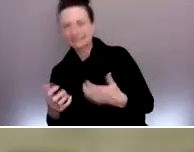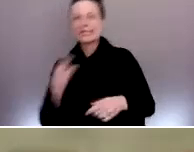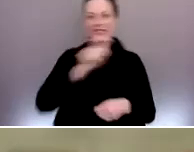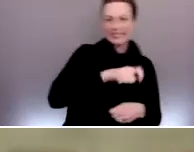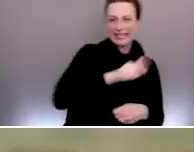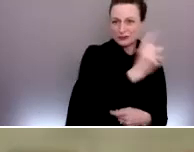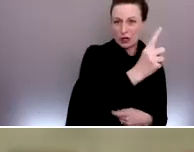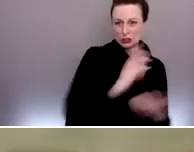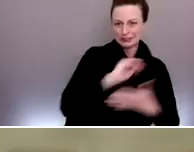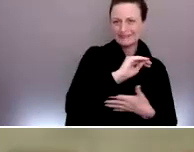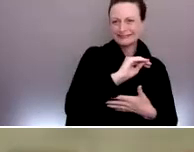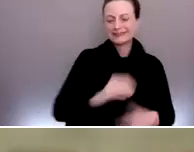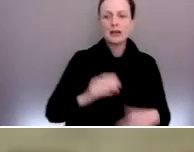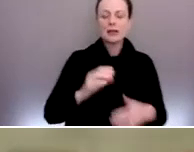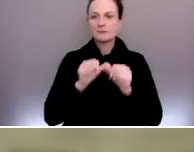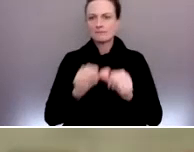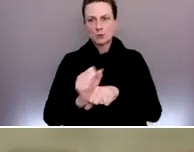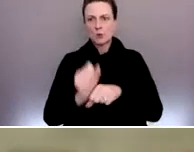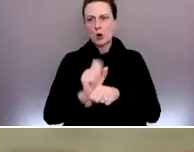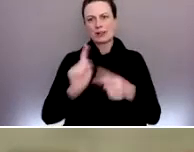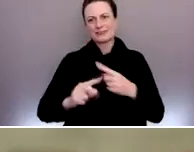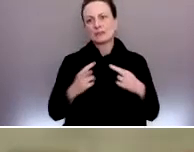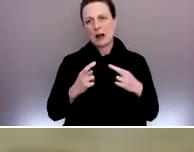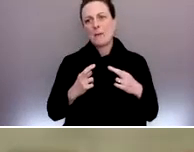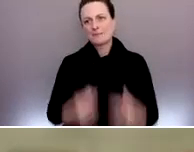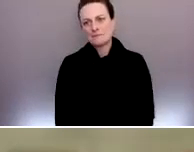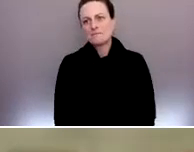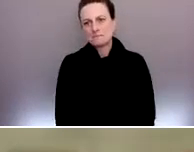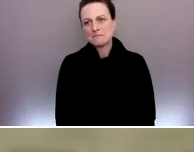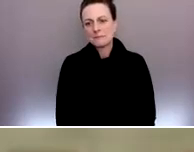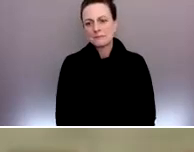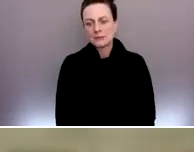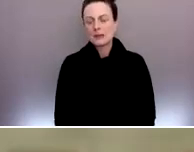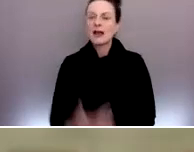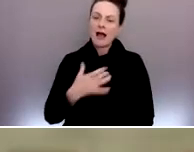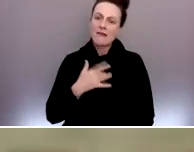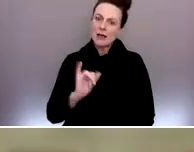be gainfully employed until retirement. In closing, I feel a sense of responsibility